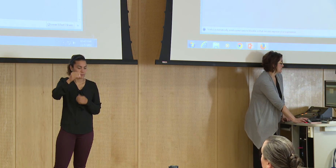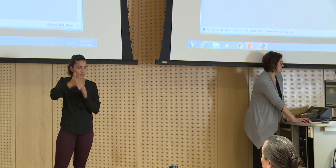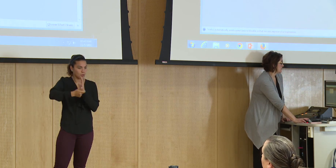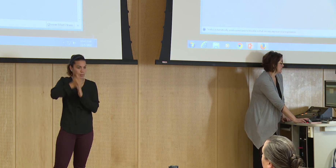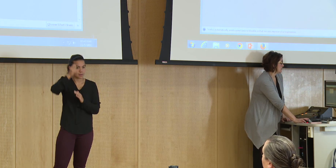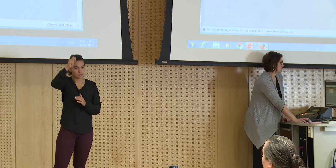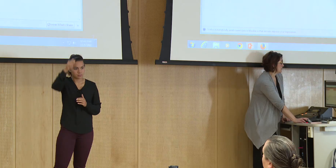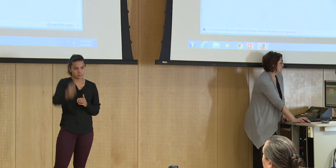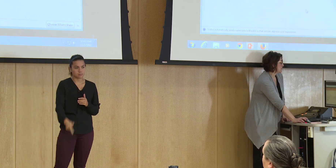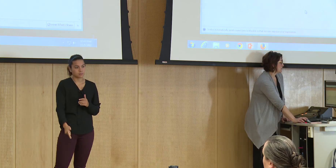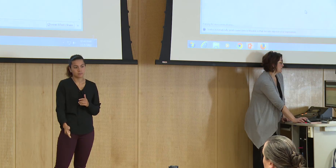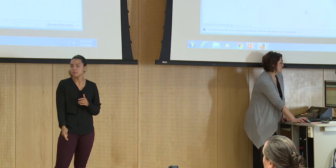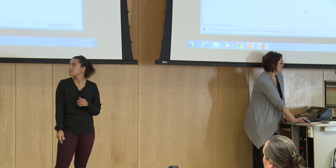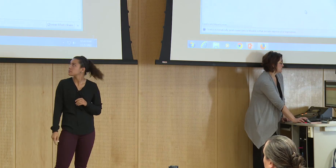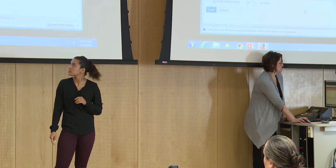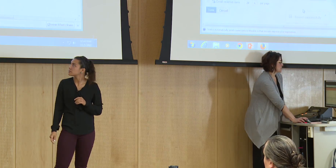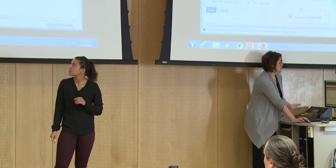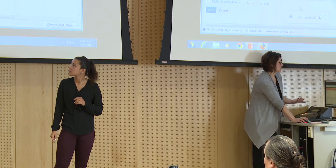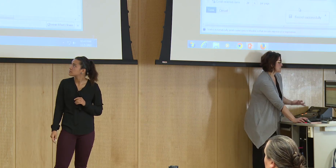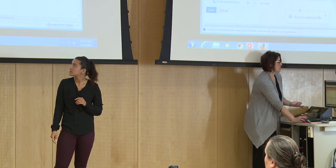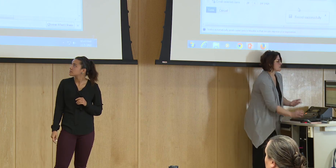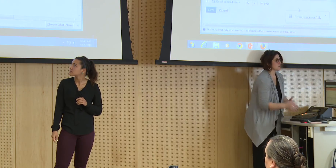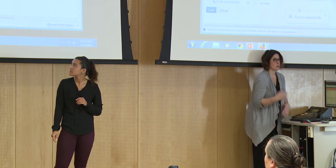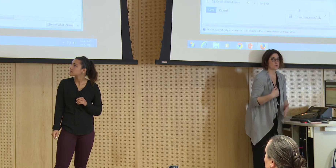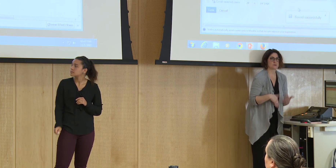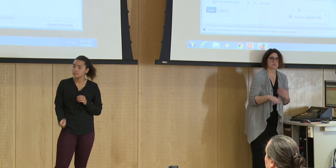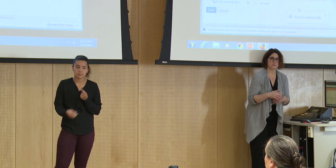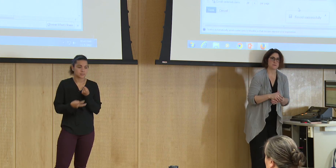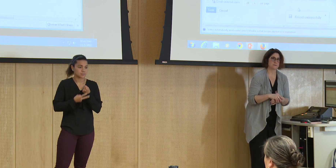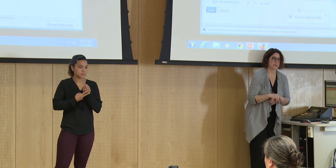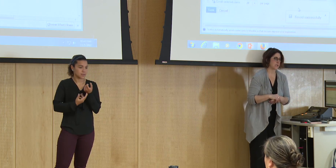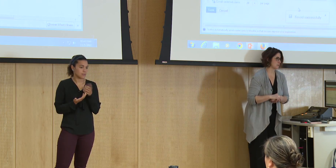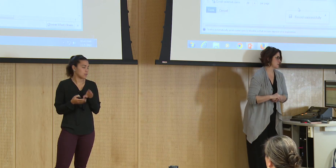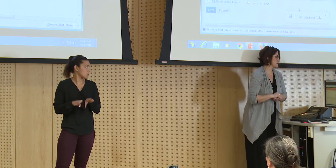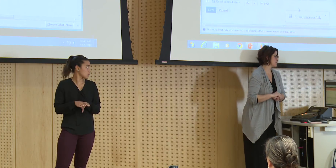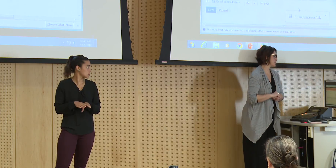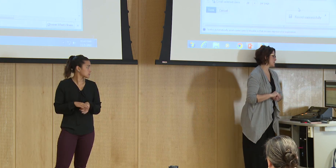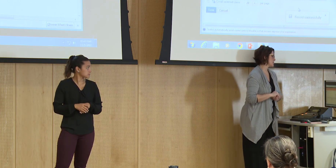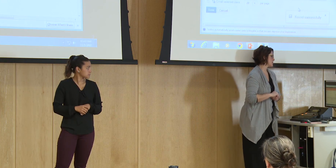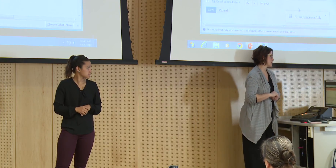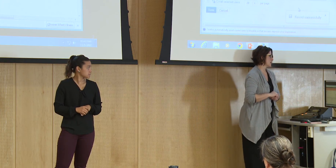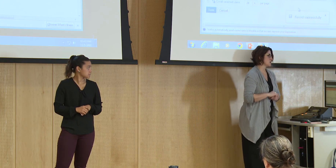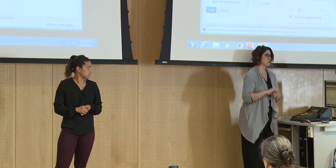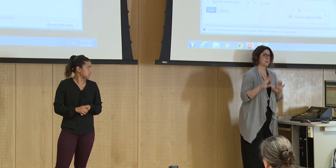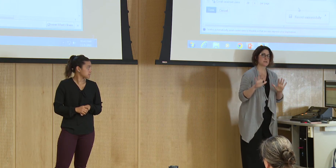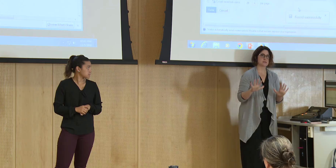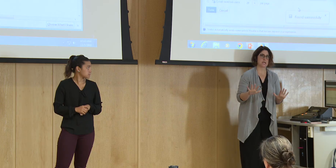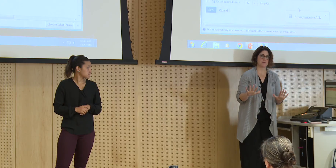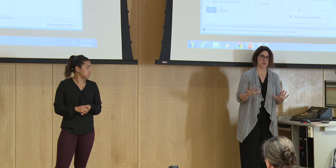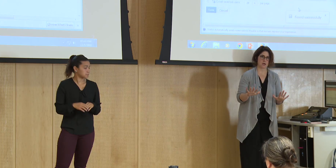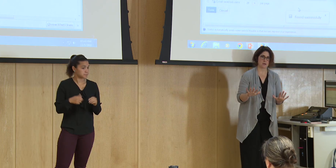And just--then you just save and close my items. So I'm going to stop there...